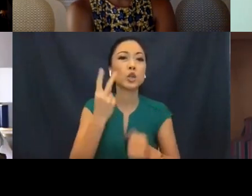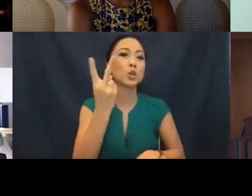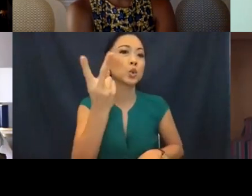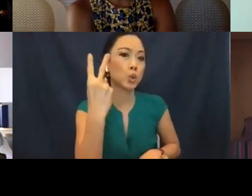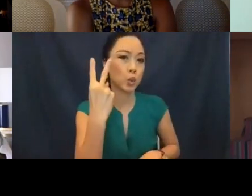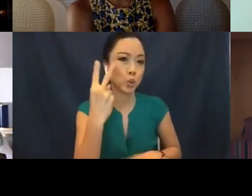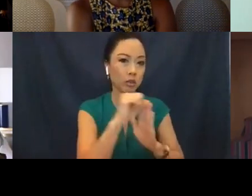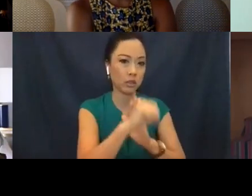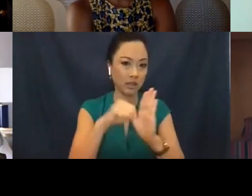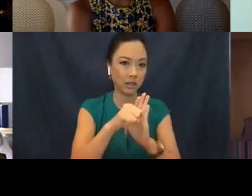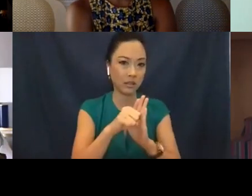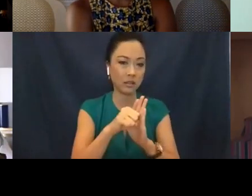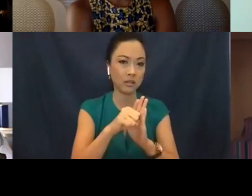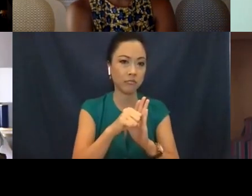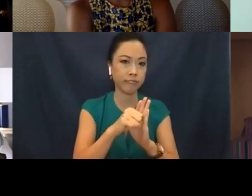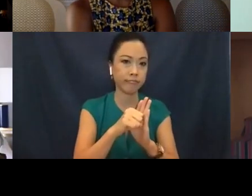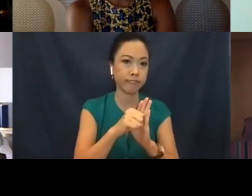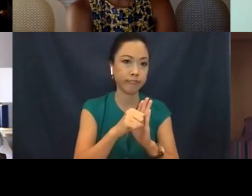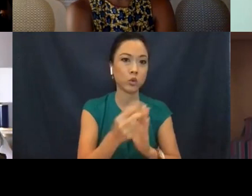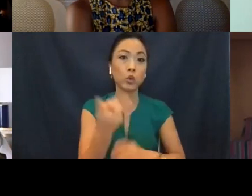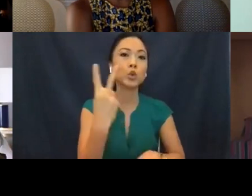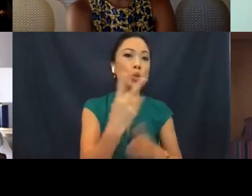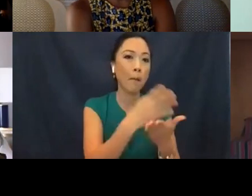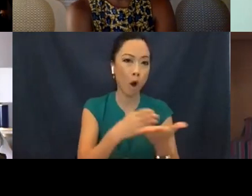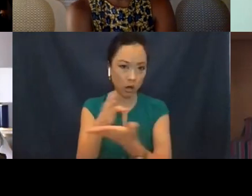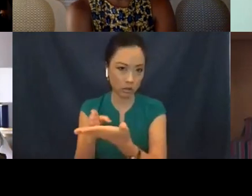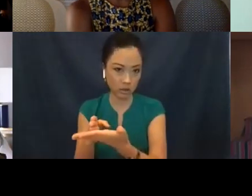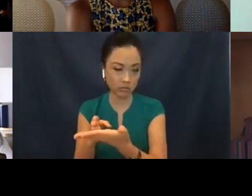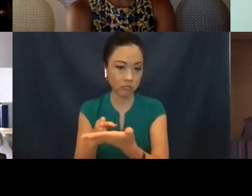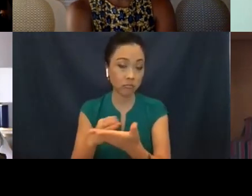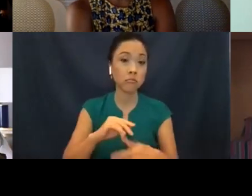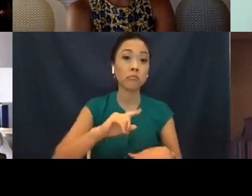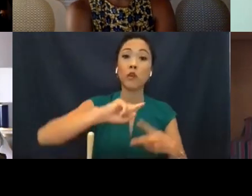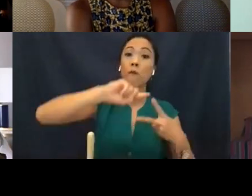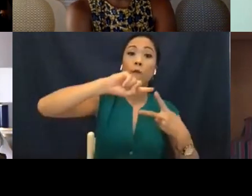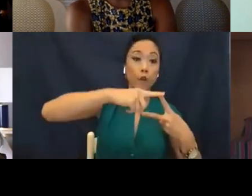now, kind of a teaser. I'm going to come back in a year and I will be there